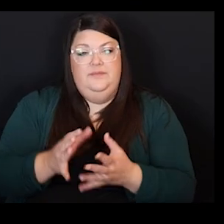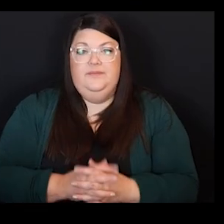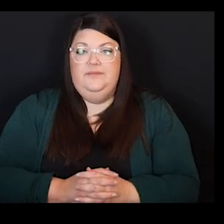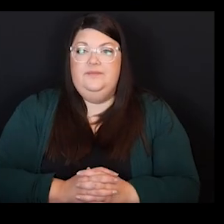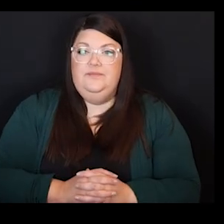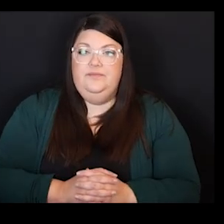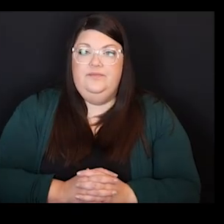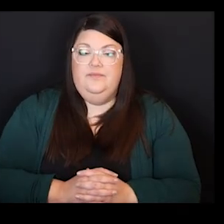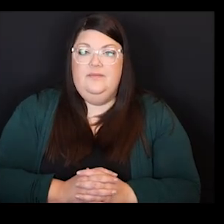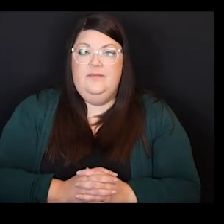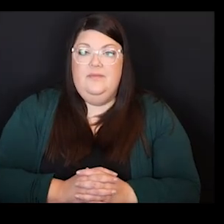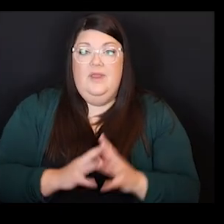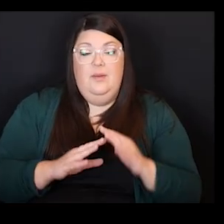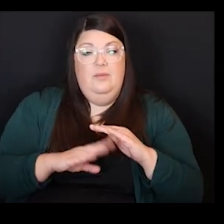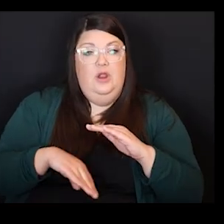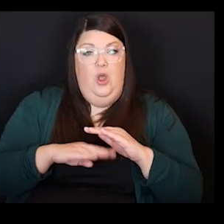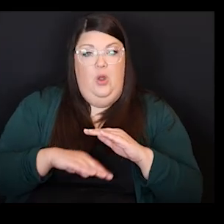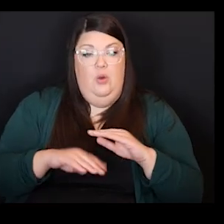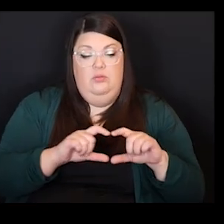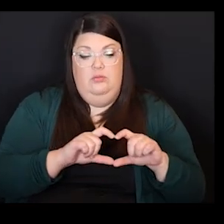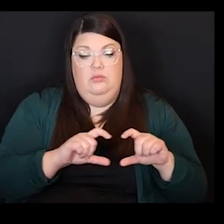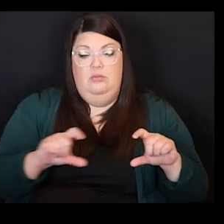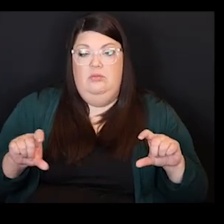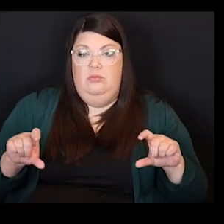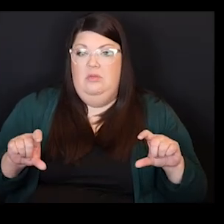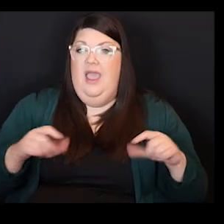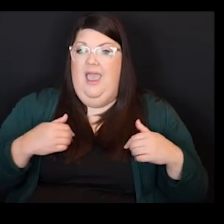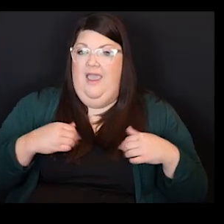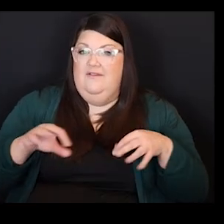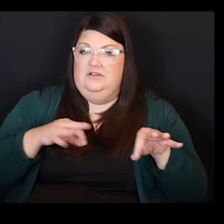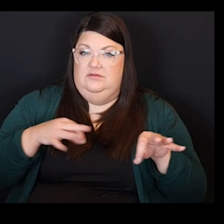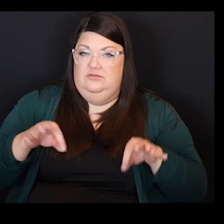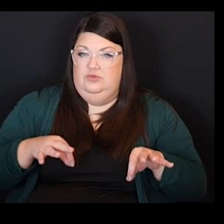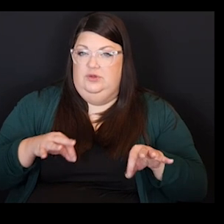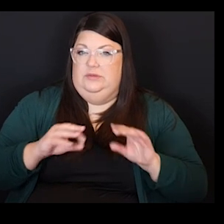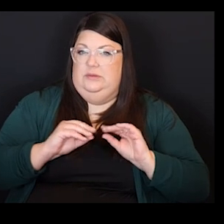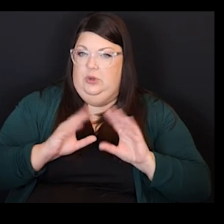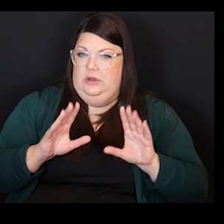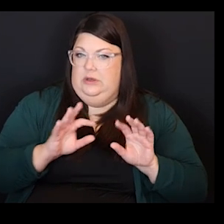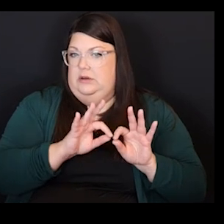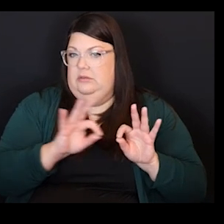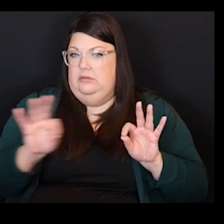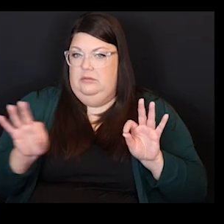Below the summary box, there’s a plain-language description of the project.